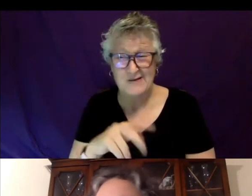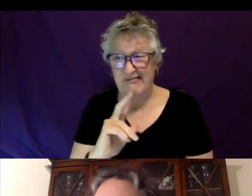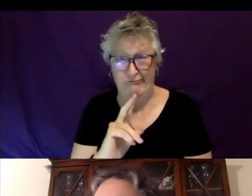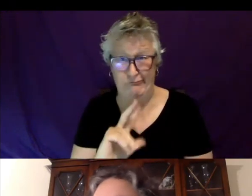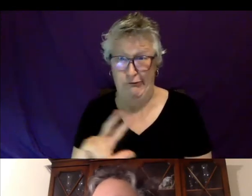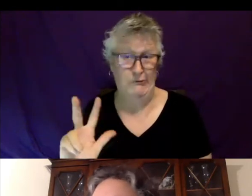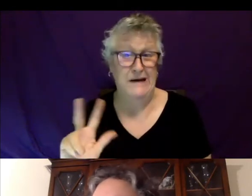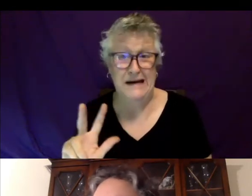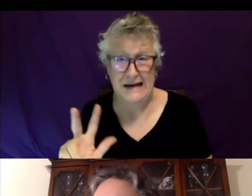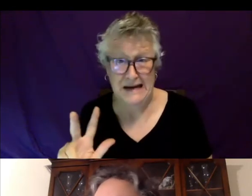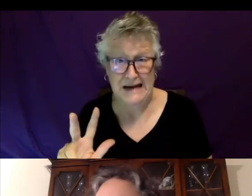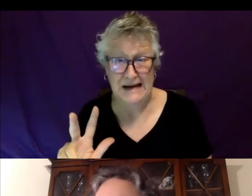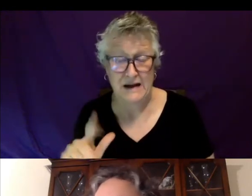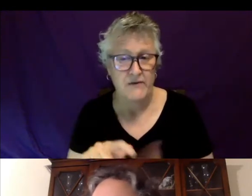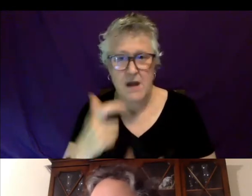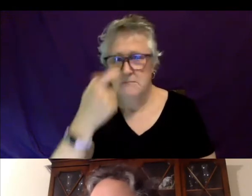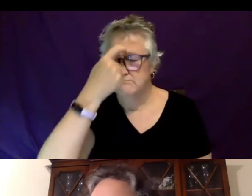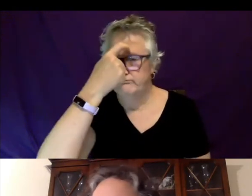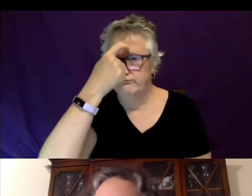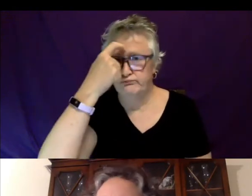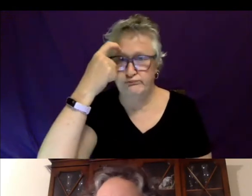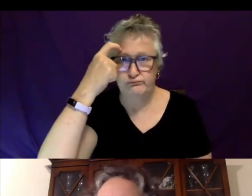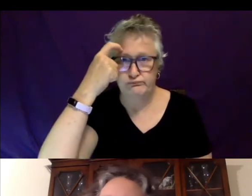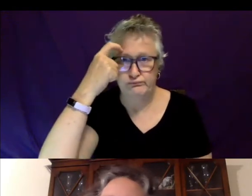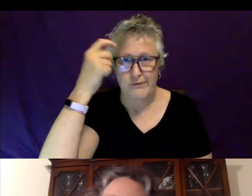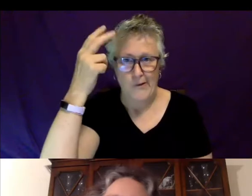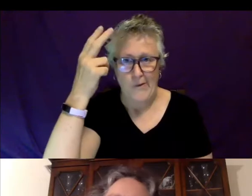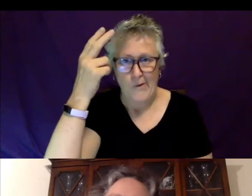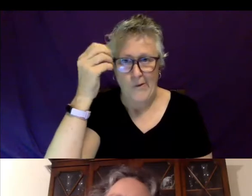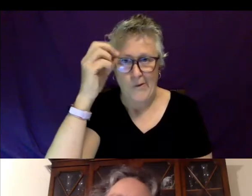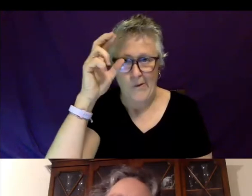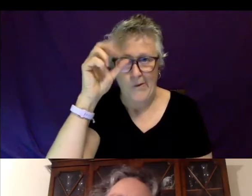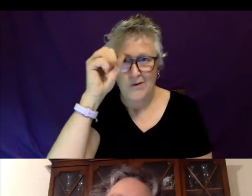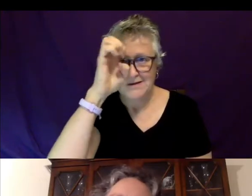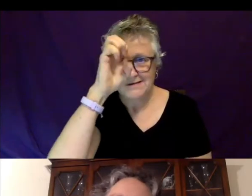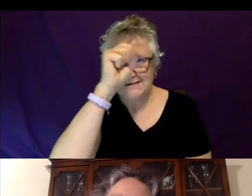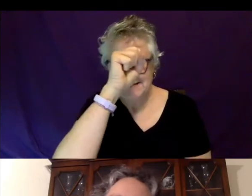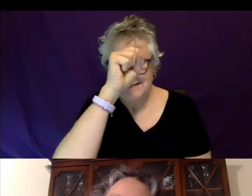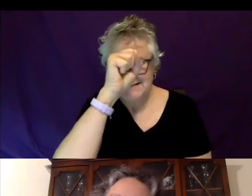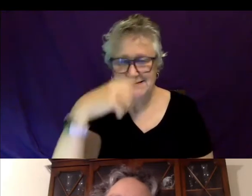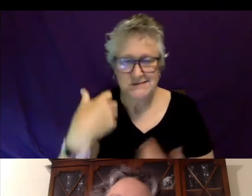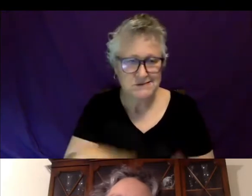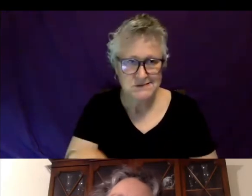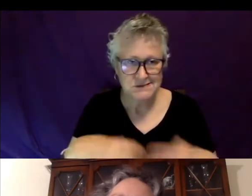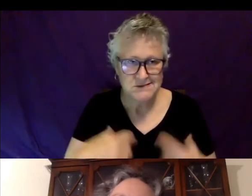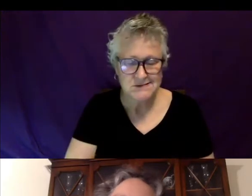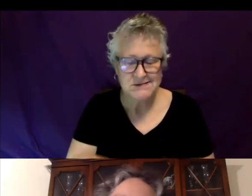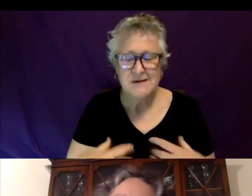So I love horses. And I'm fascinated by sea life, sharks, whales, dolphins,